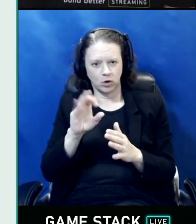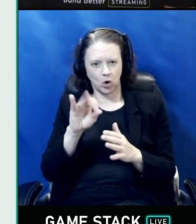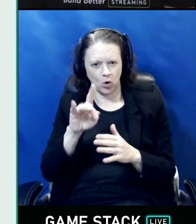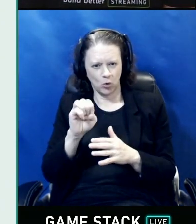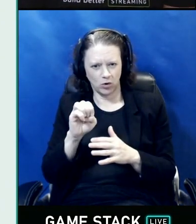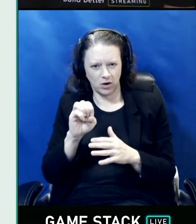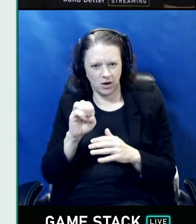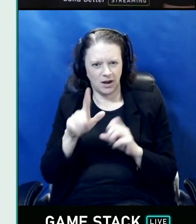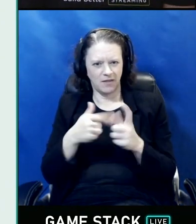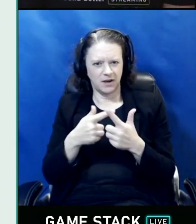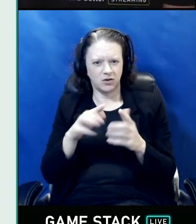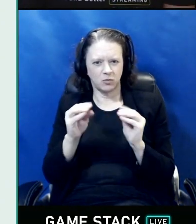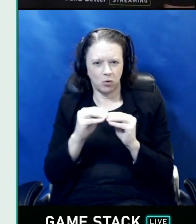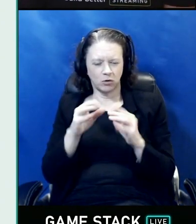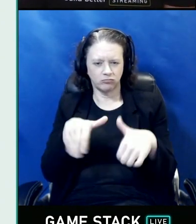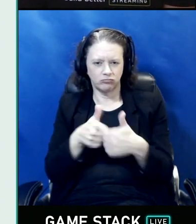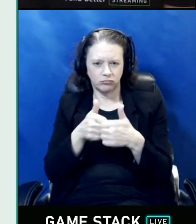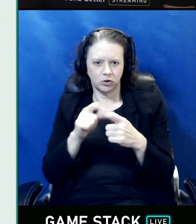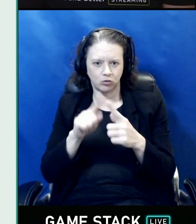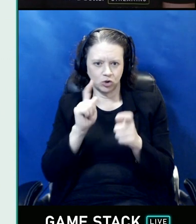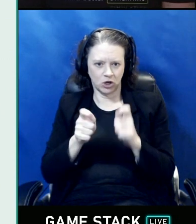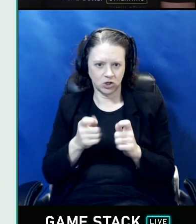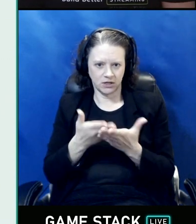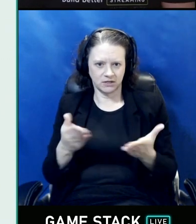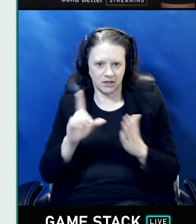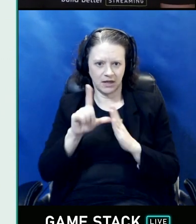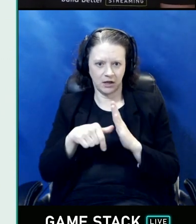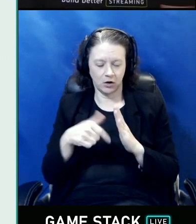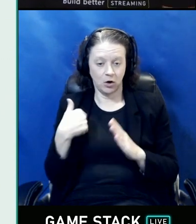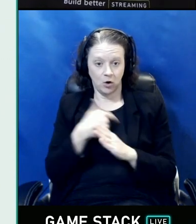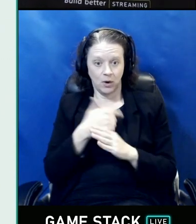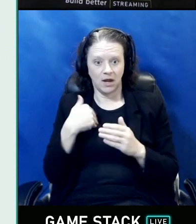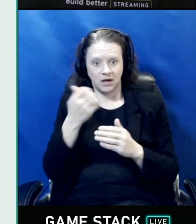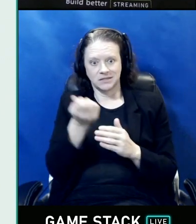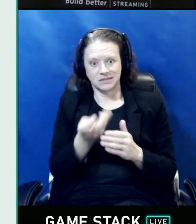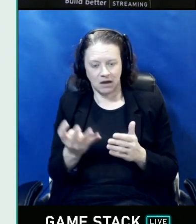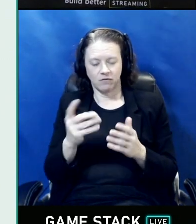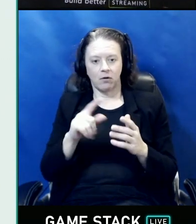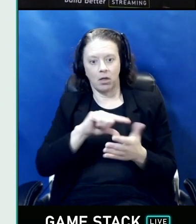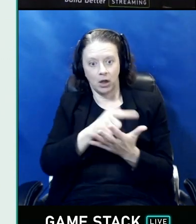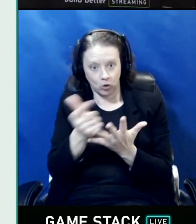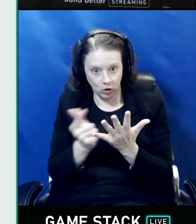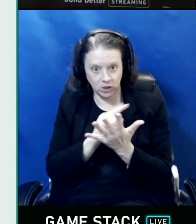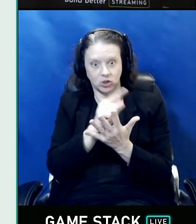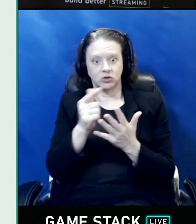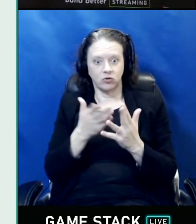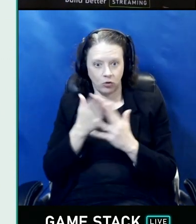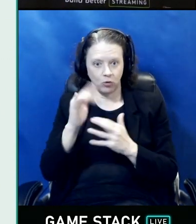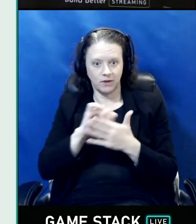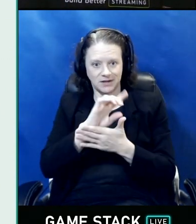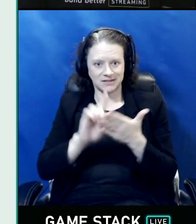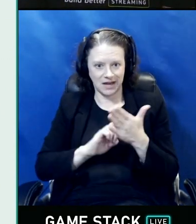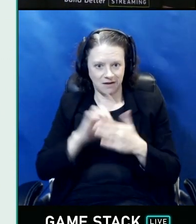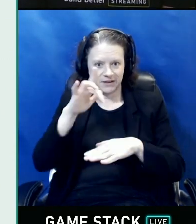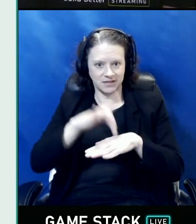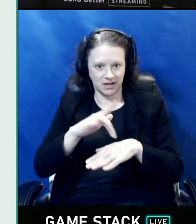We talked earlier about how we took several iterations through the design of our touch layout before we landed on the final version.